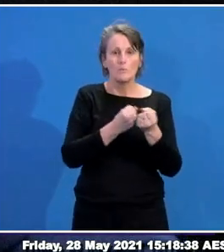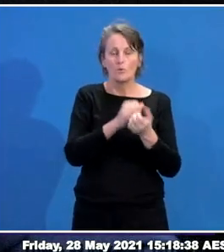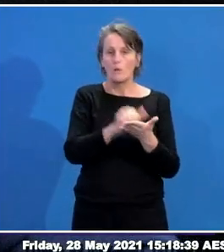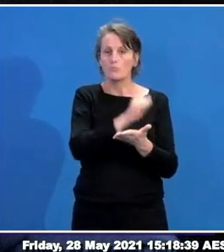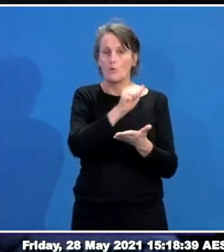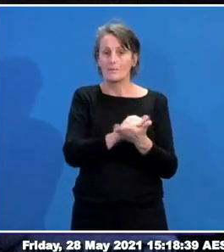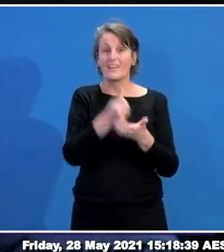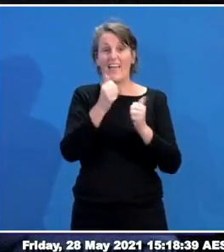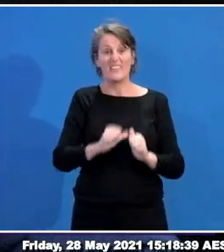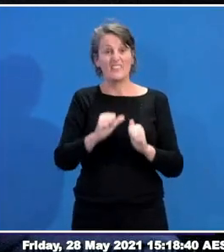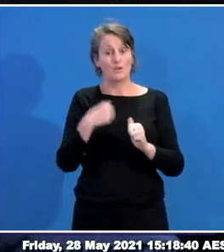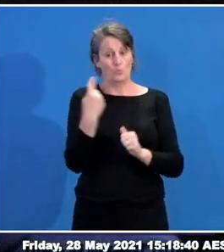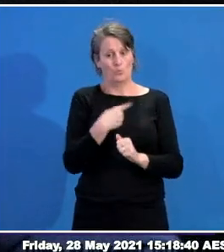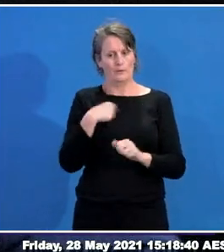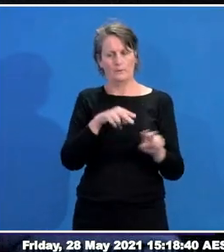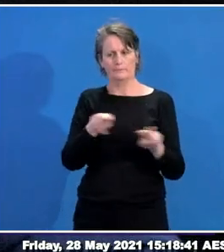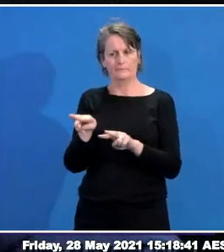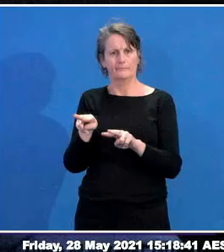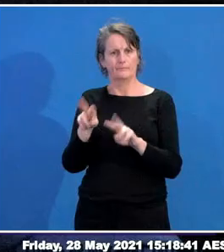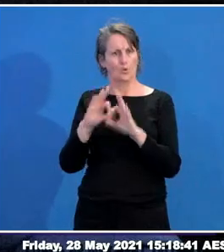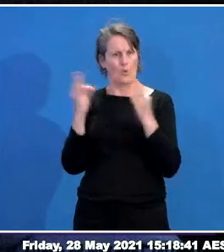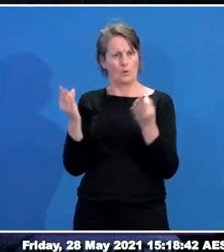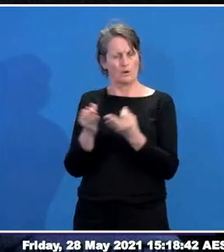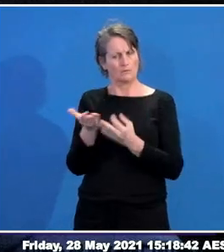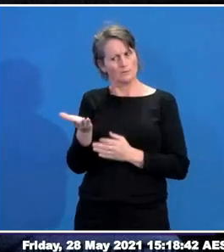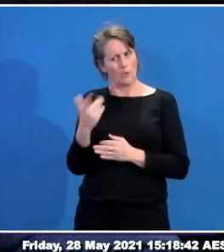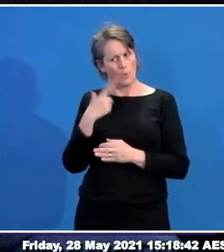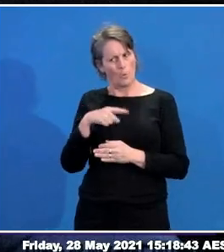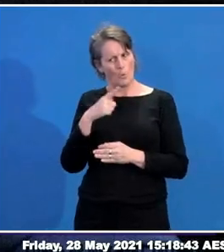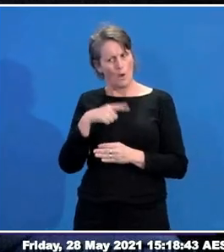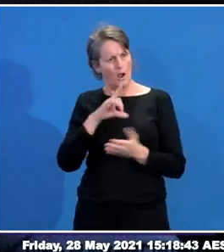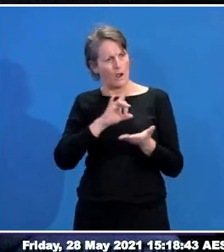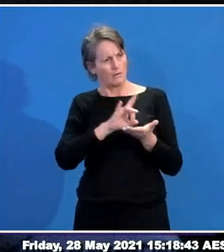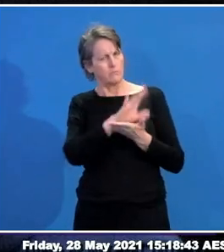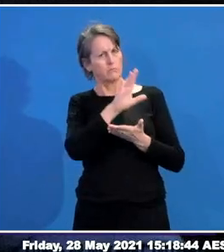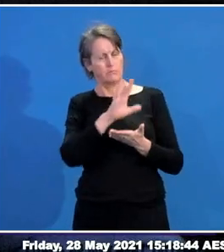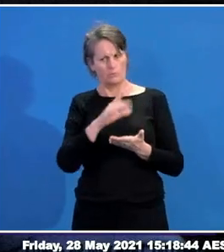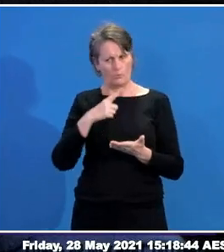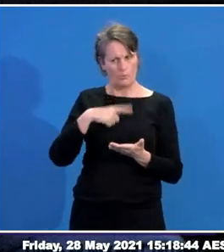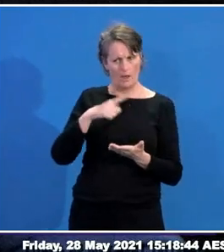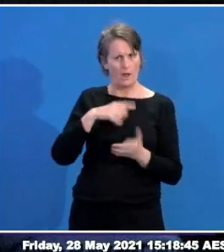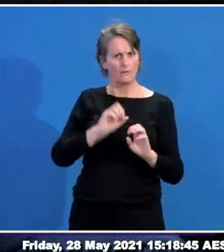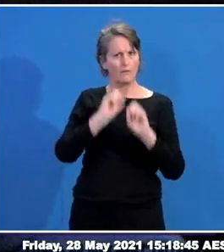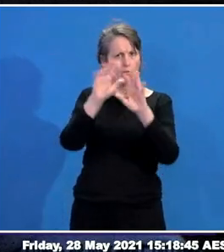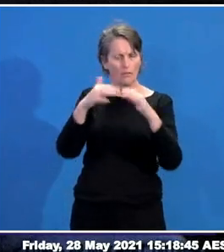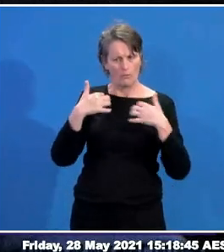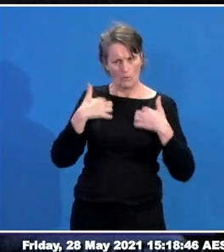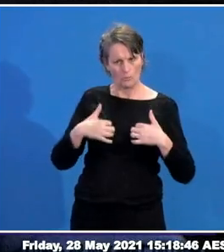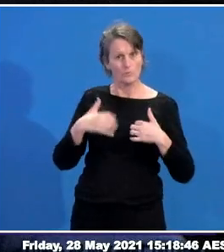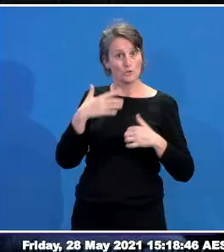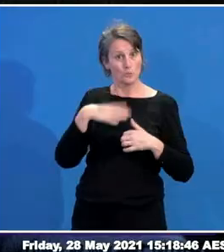who had initiated this action warranted some kind of regulatory response from us.